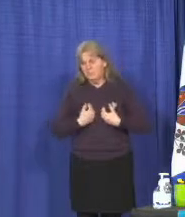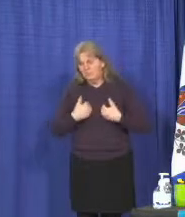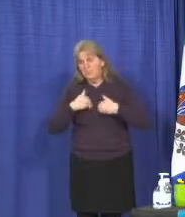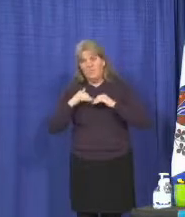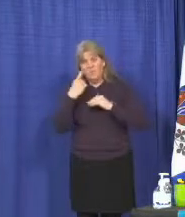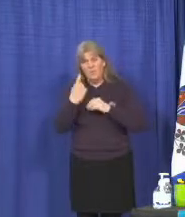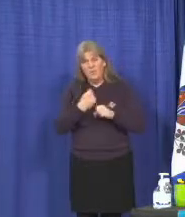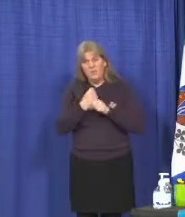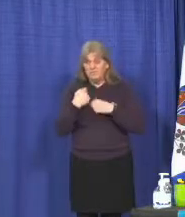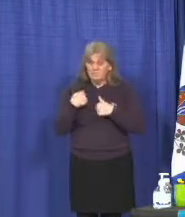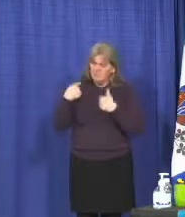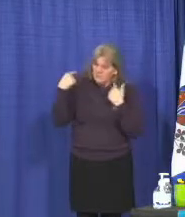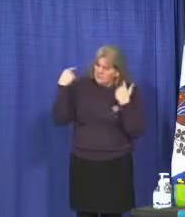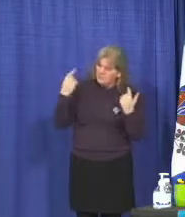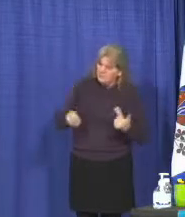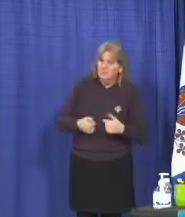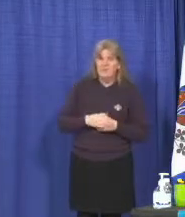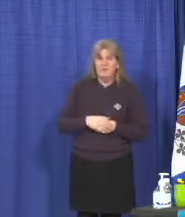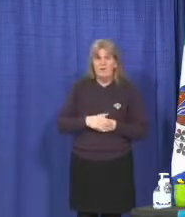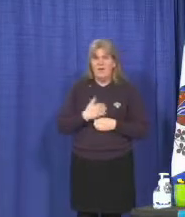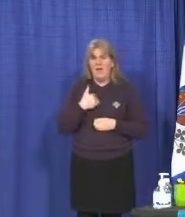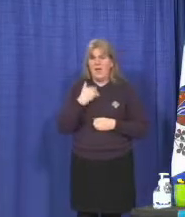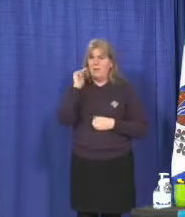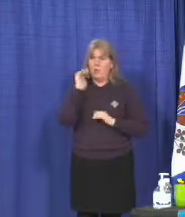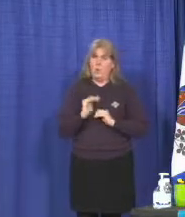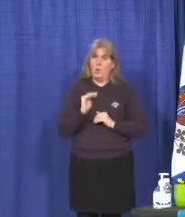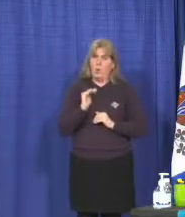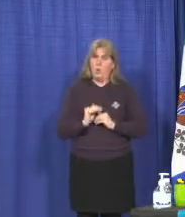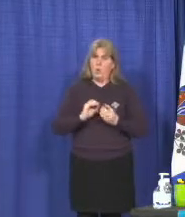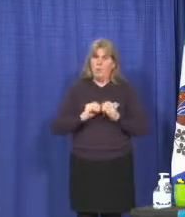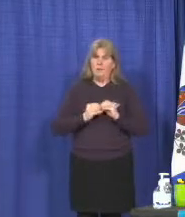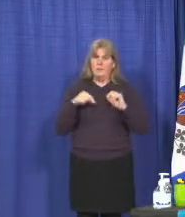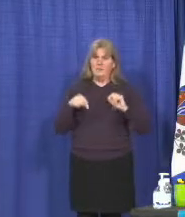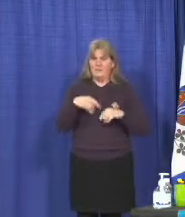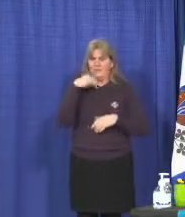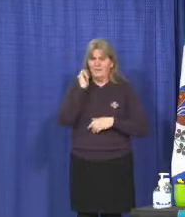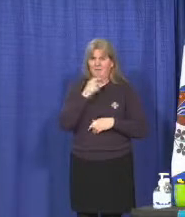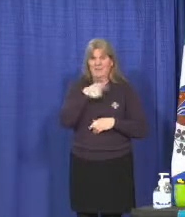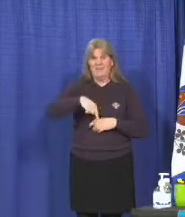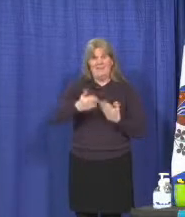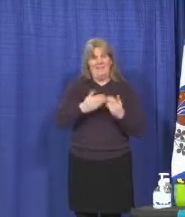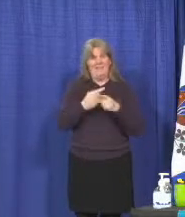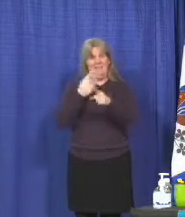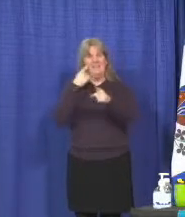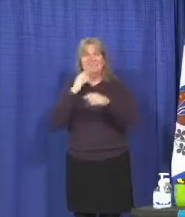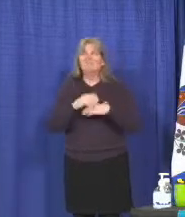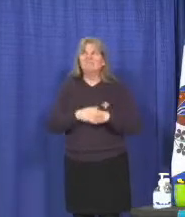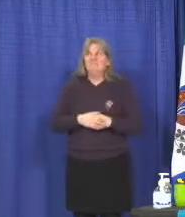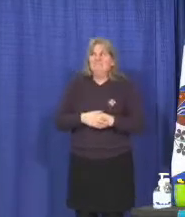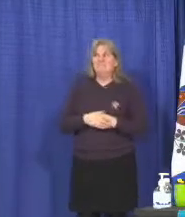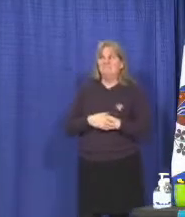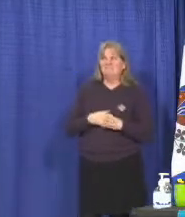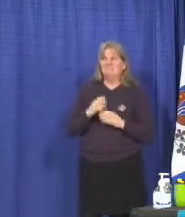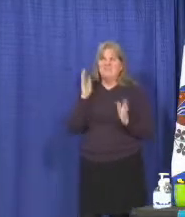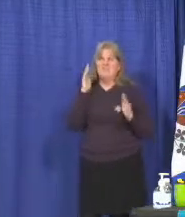And with case numbers being solo it's easy to thing to worry